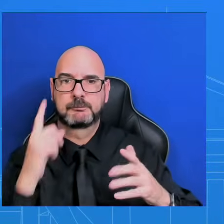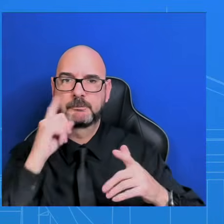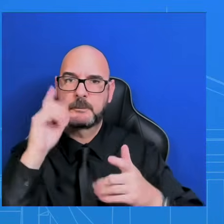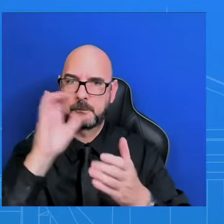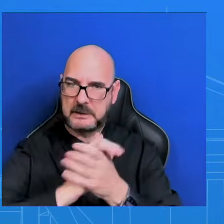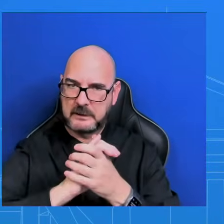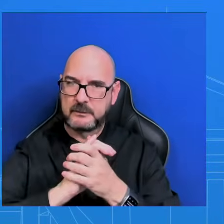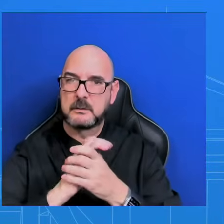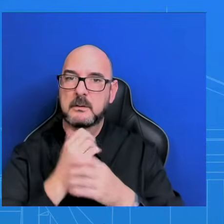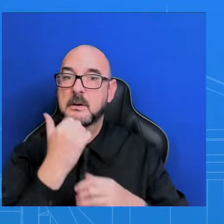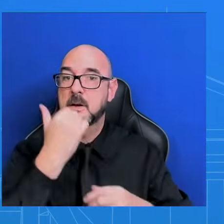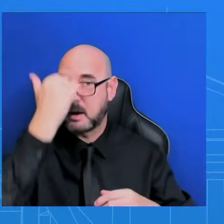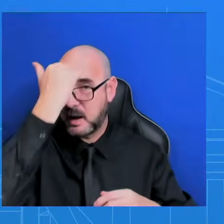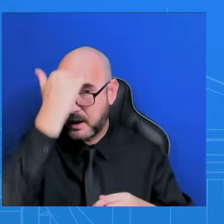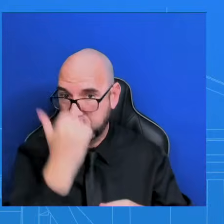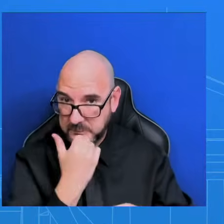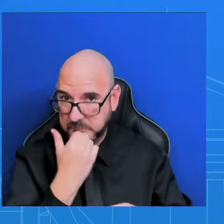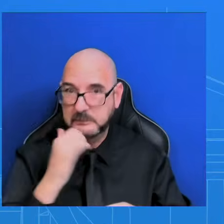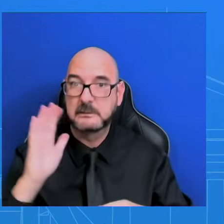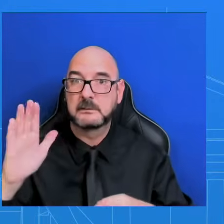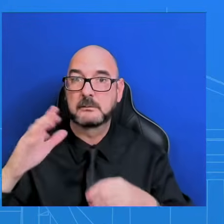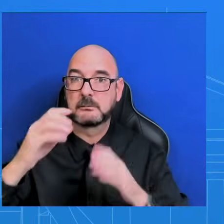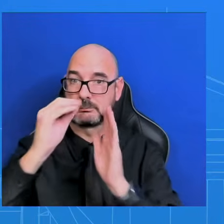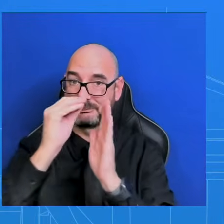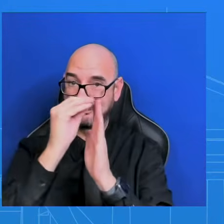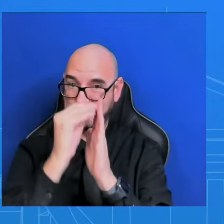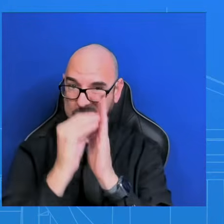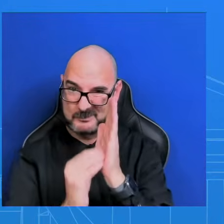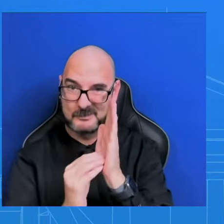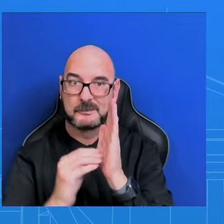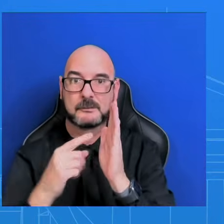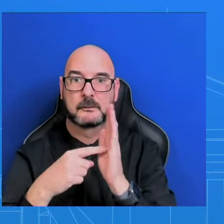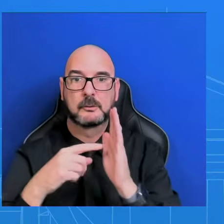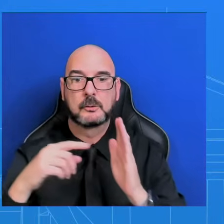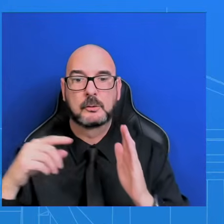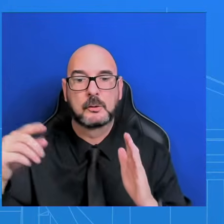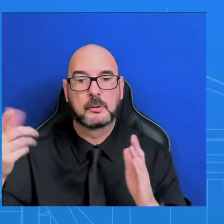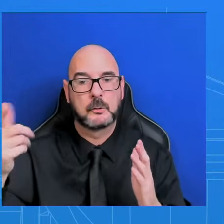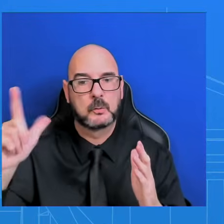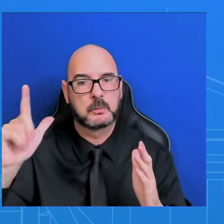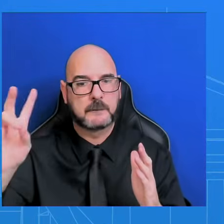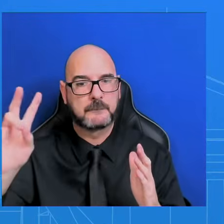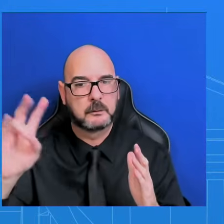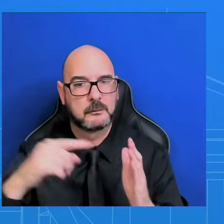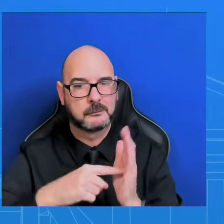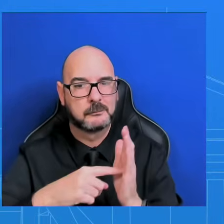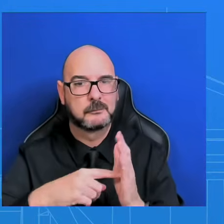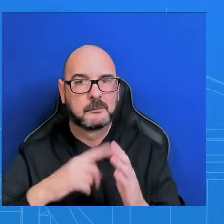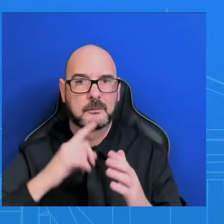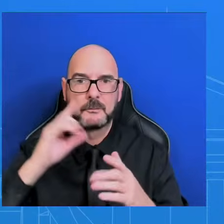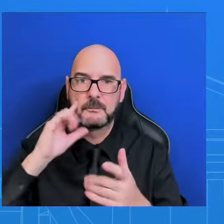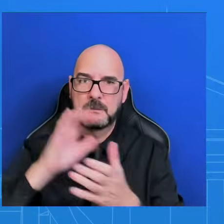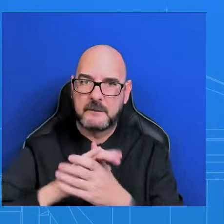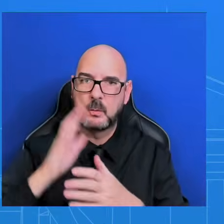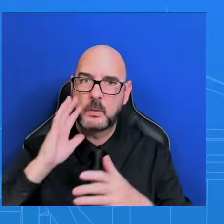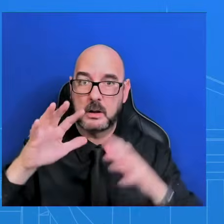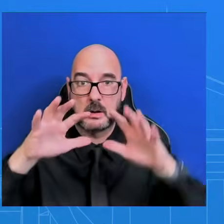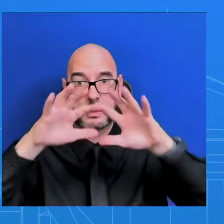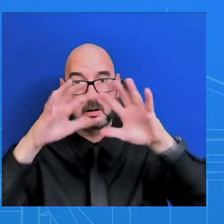where they basically describe the geographic bounds of what they believe to be Palestine. And if you look at it on the map, if you go look at the --